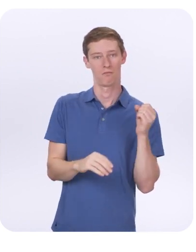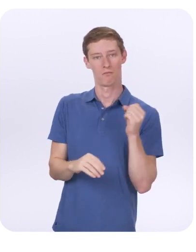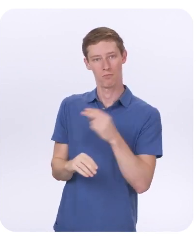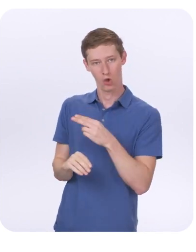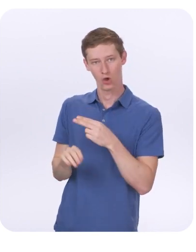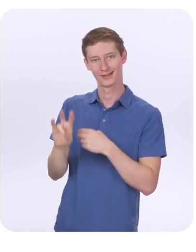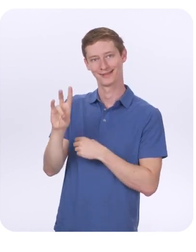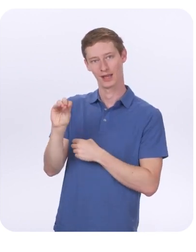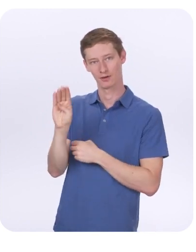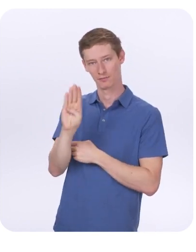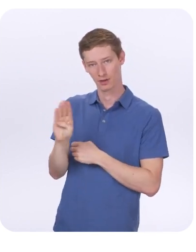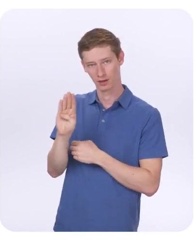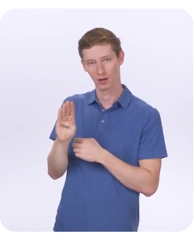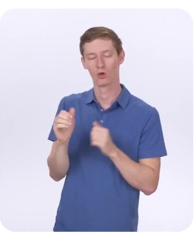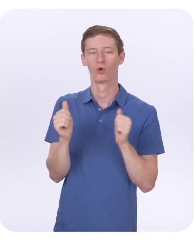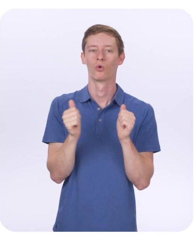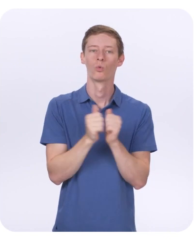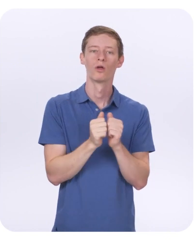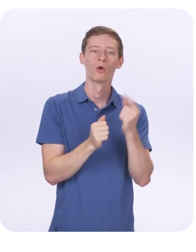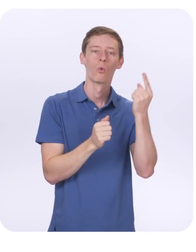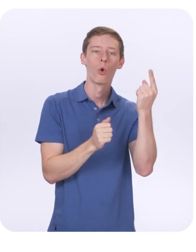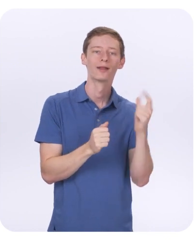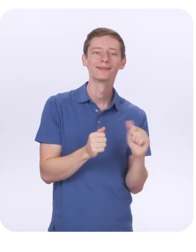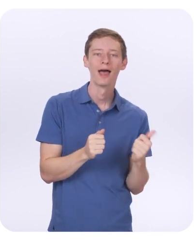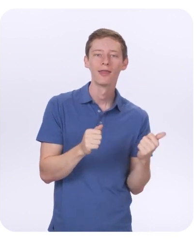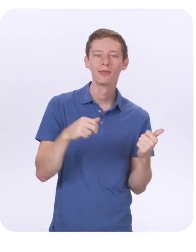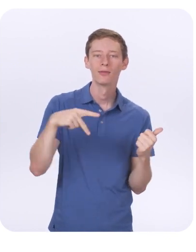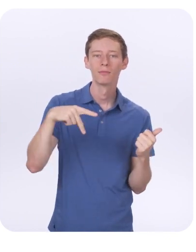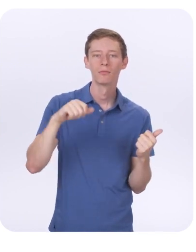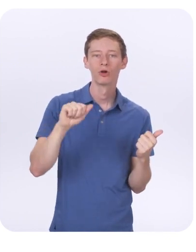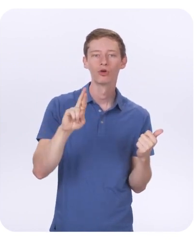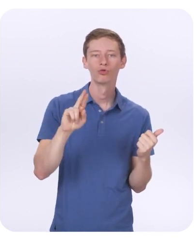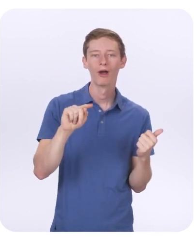It’s also roughly on the same level as Codex V1 and StarCoder,